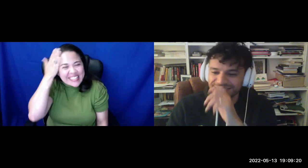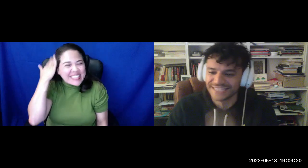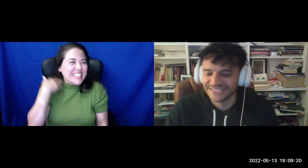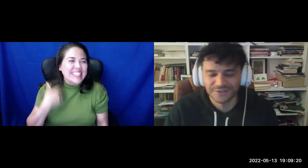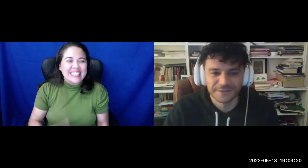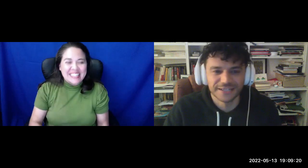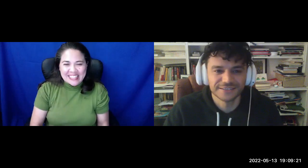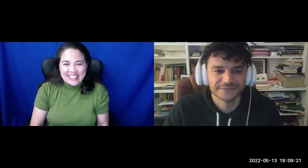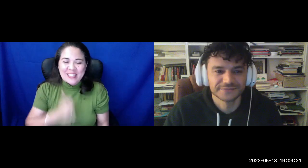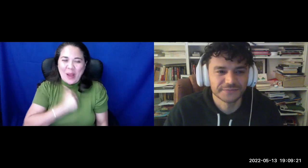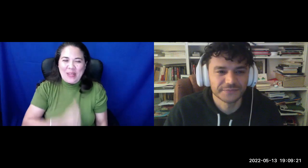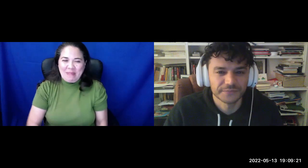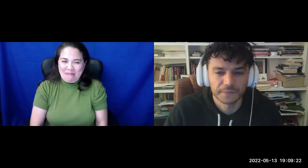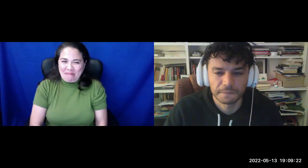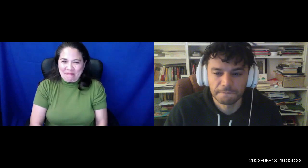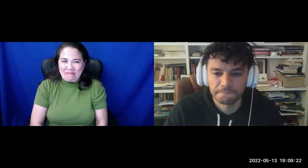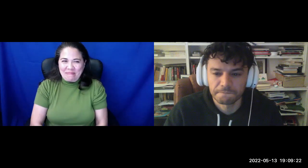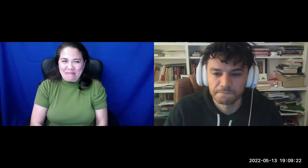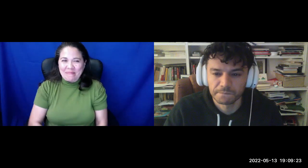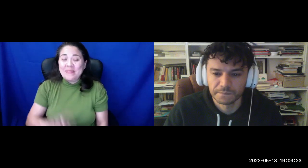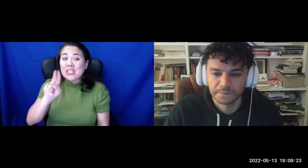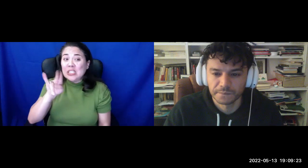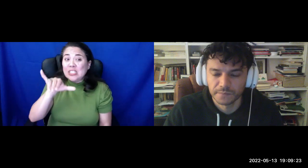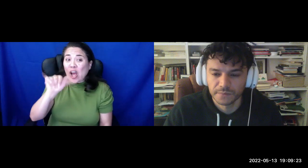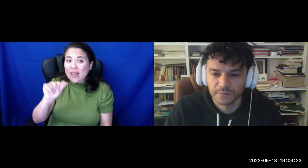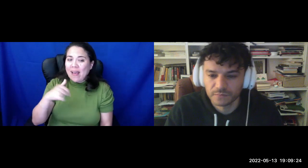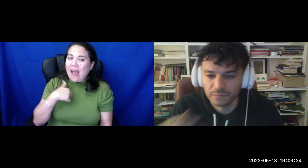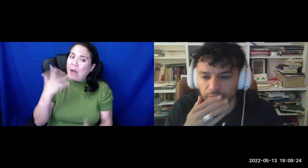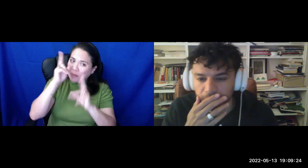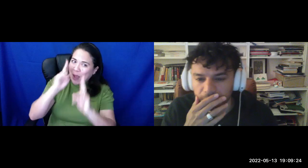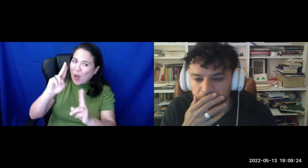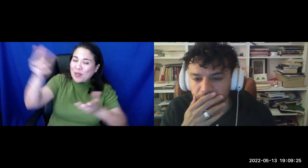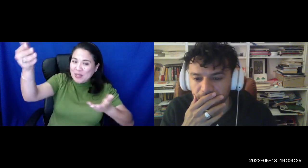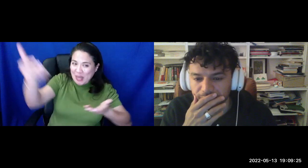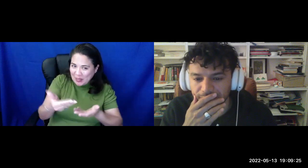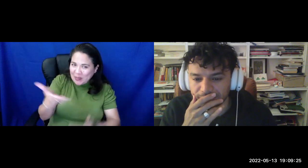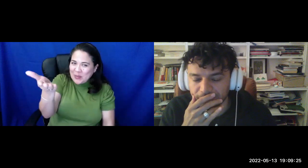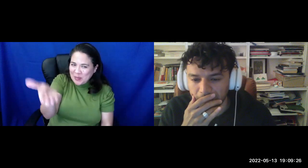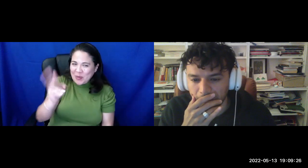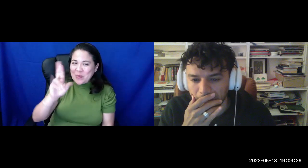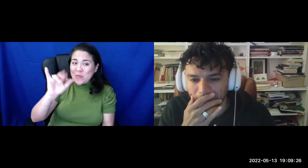Raymond Antrobus (He/Him): yeah sorry about that. Tonya Suther: No problem, I would just I would be honored to introduce you Raymond sorry to interrupt.